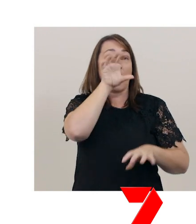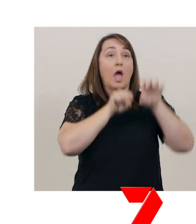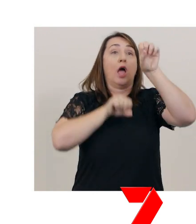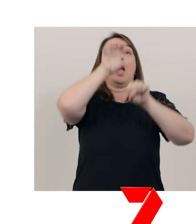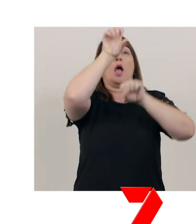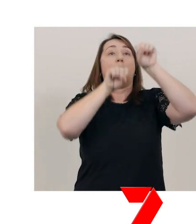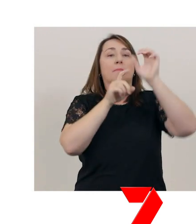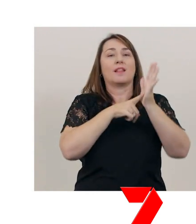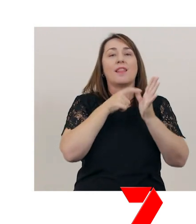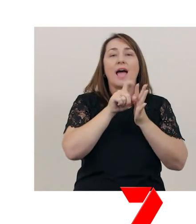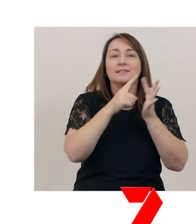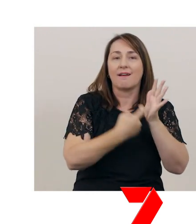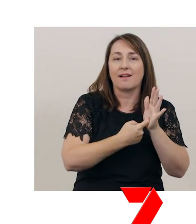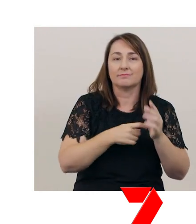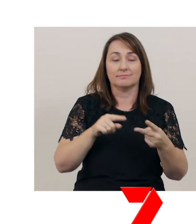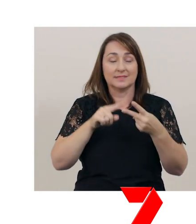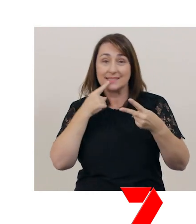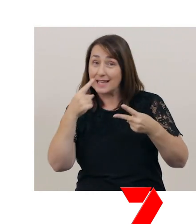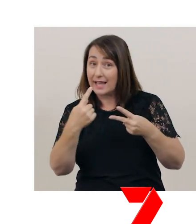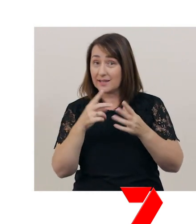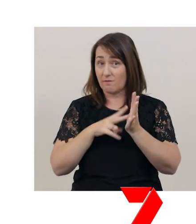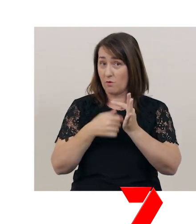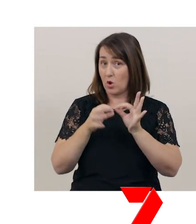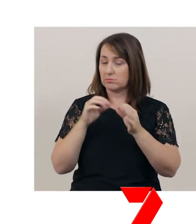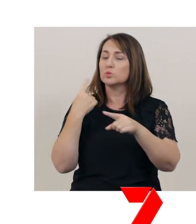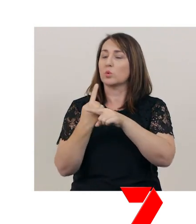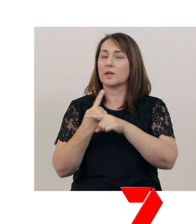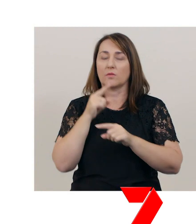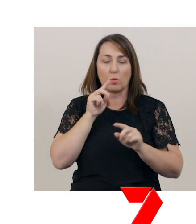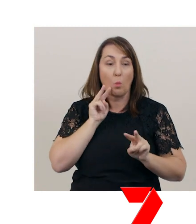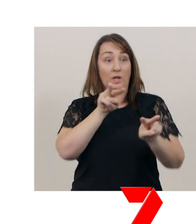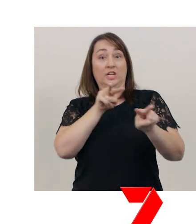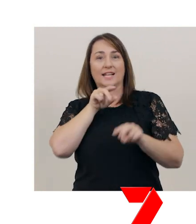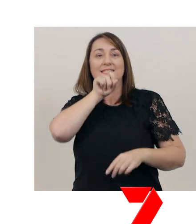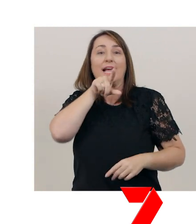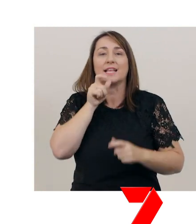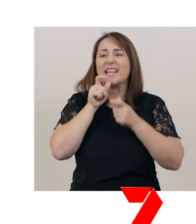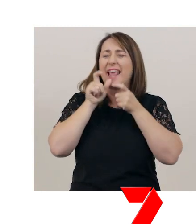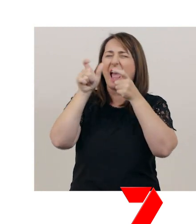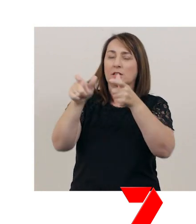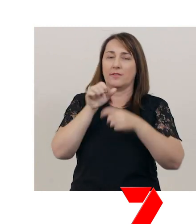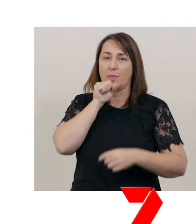'Saying' verbs show talking. For example - "Watch out for the snake," yelled the man.